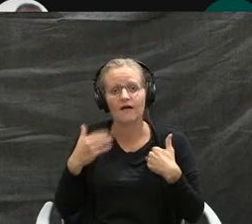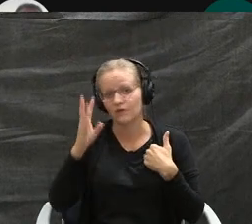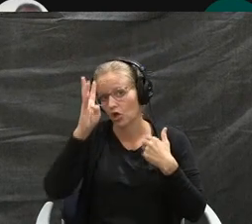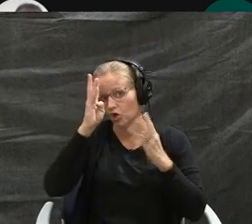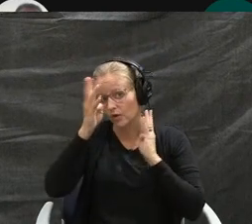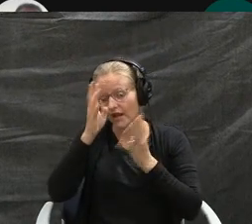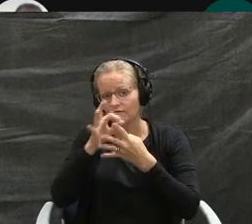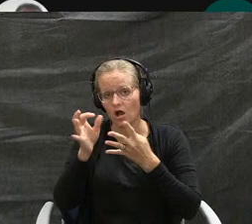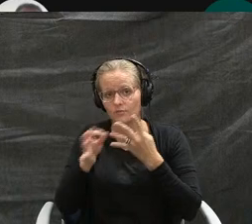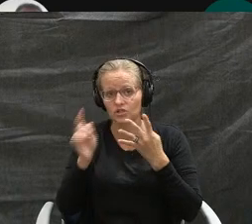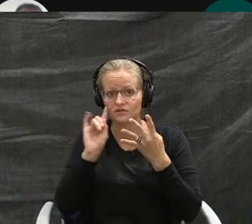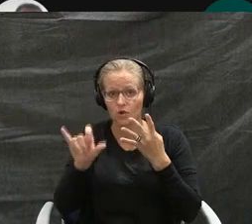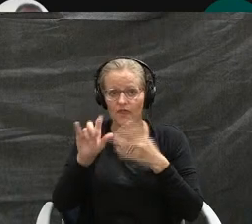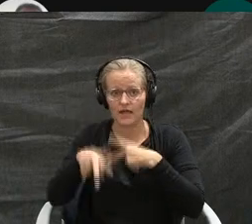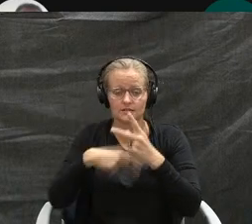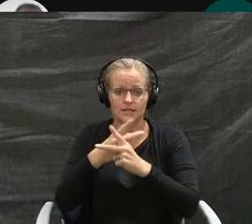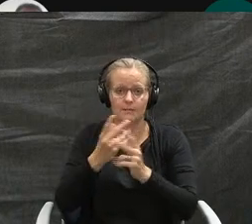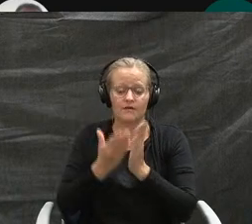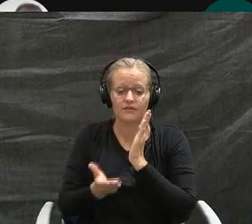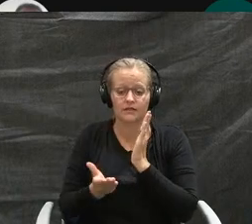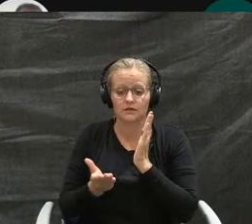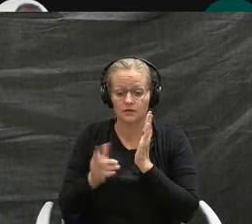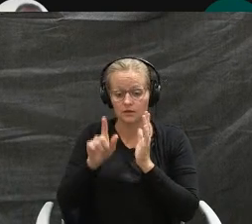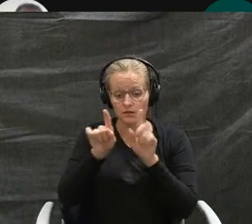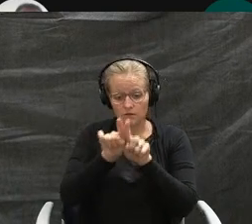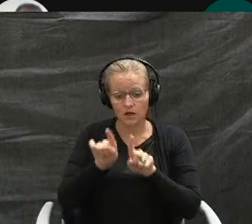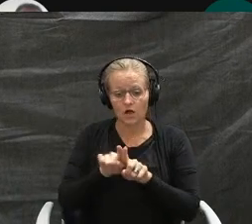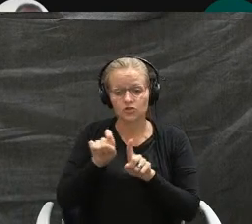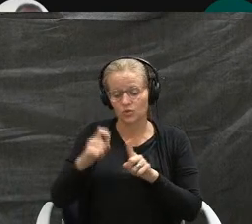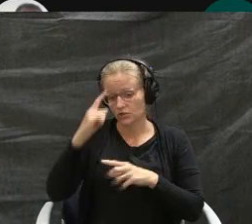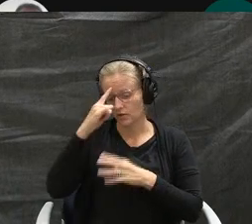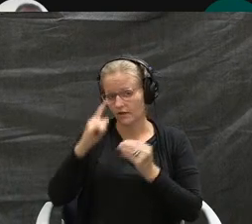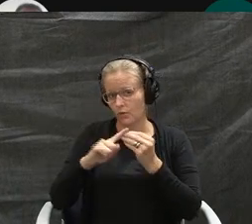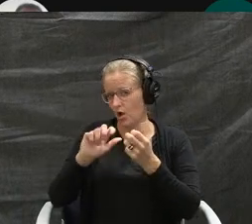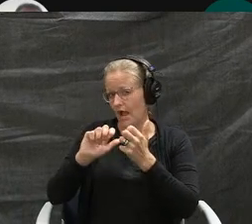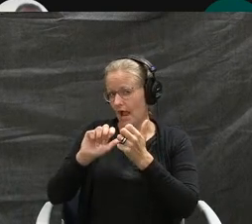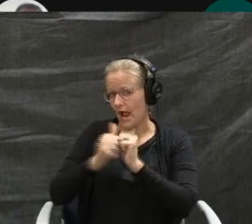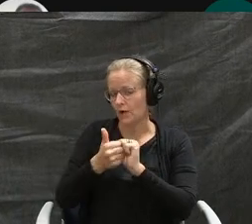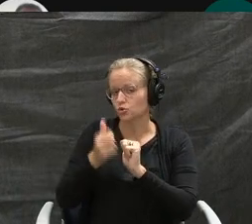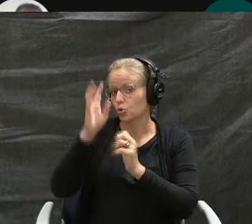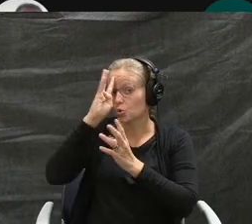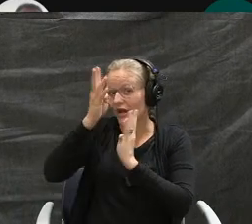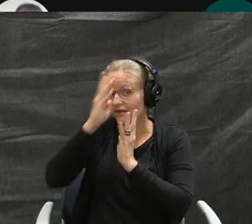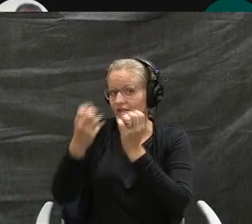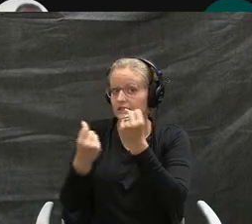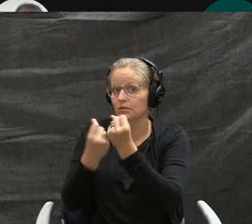happen so. We have to think about what are those creative ways we can continue to support students and also looking at